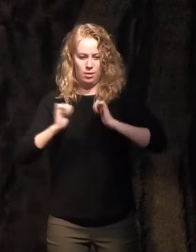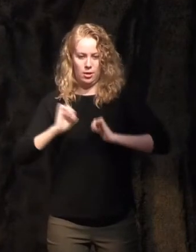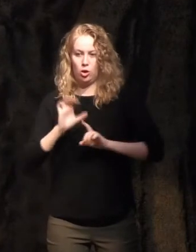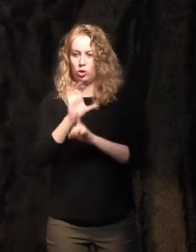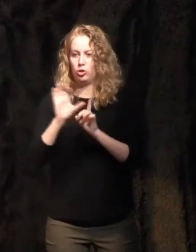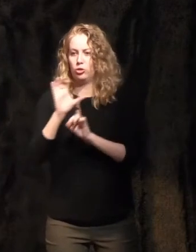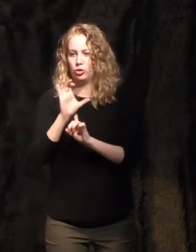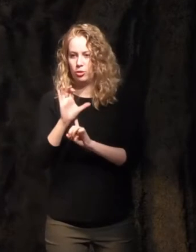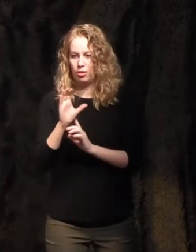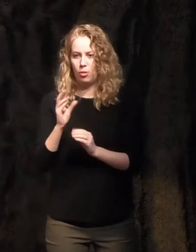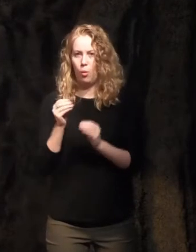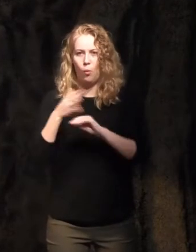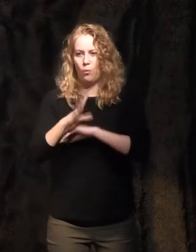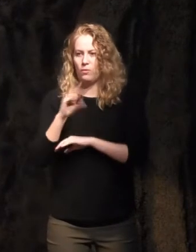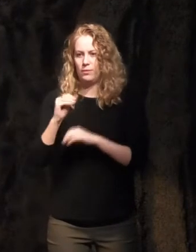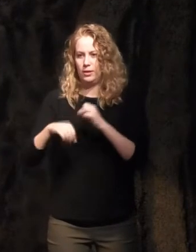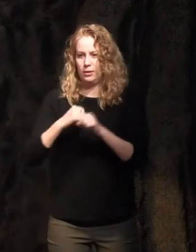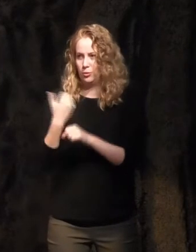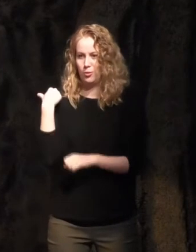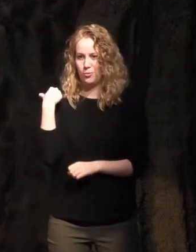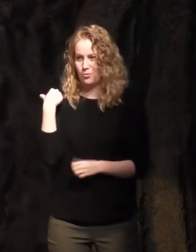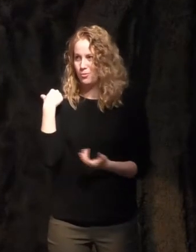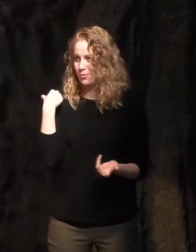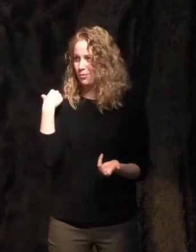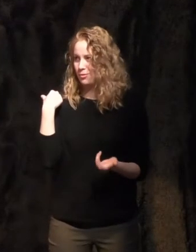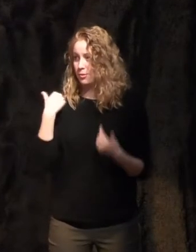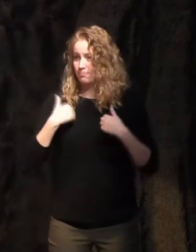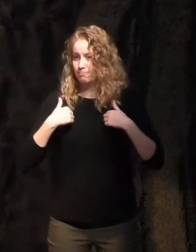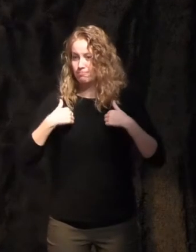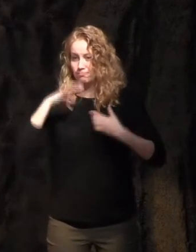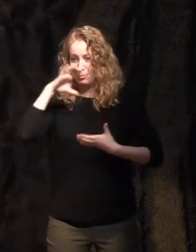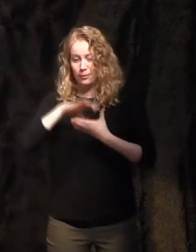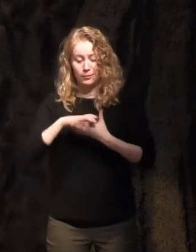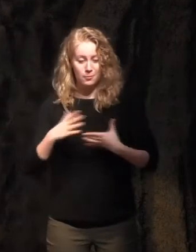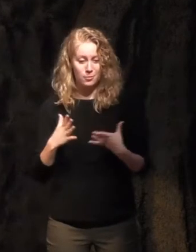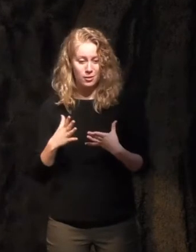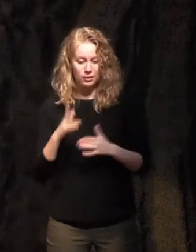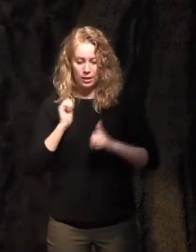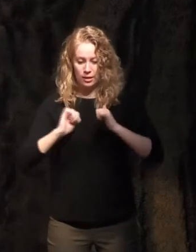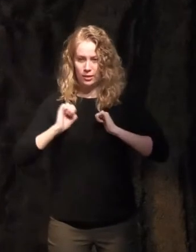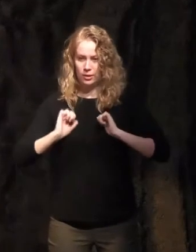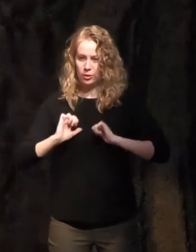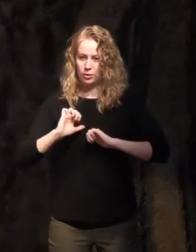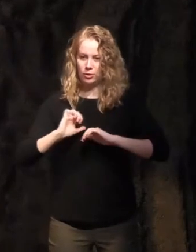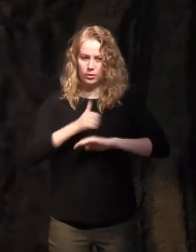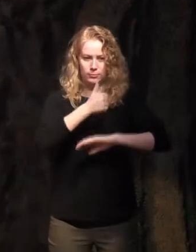more than half a century ago. I believe that the theater institutions that we're set up 50 or so years ago